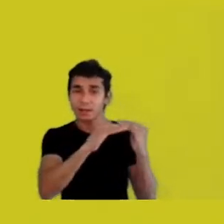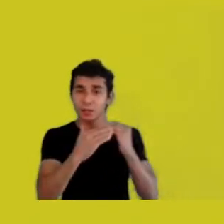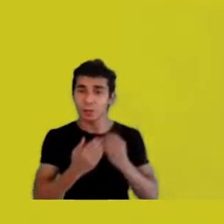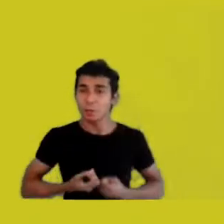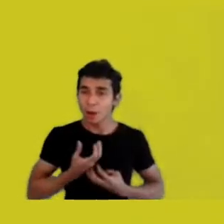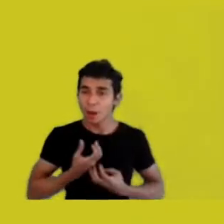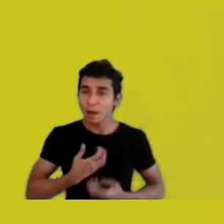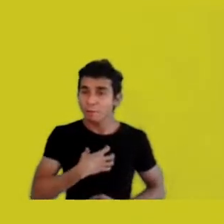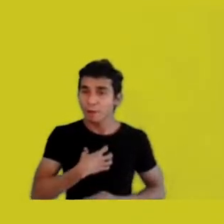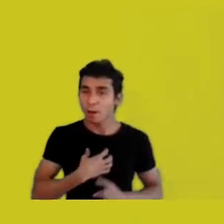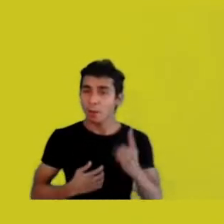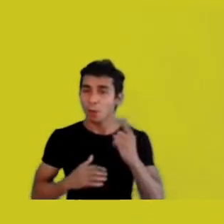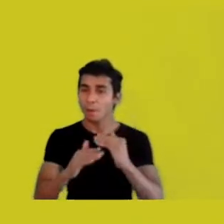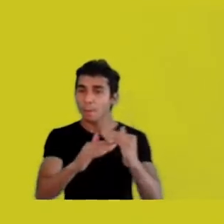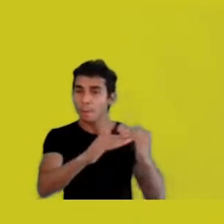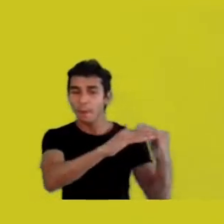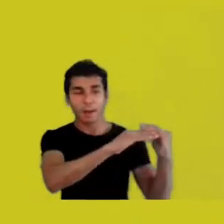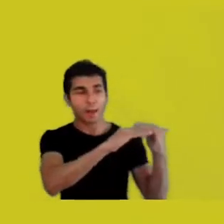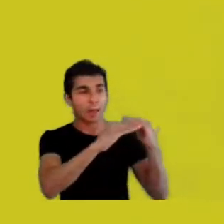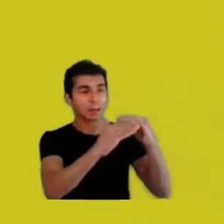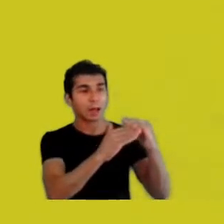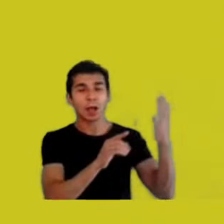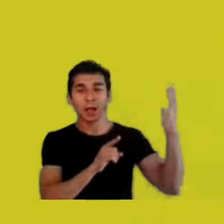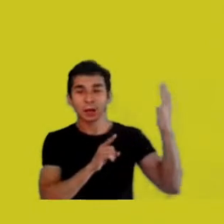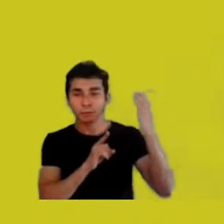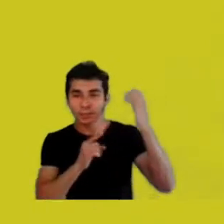in our thoughts, interpretations, behaviors.